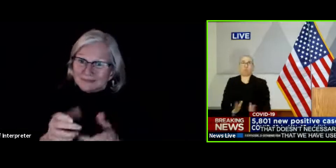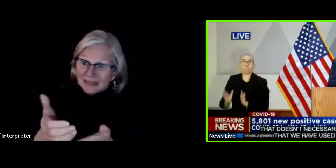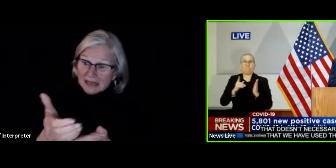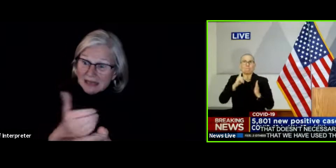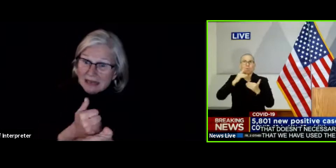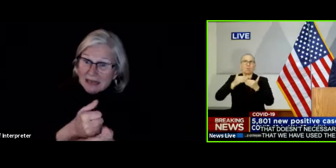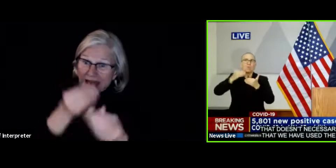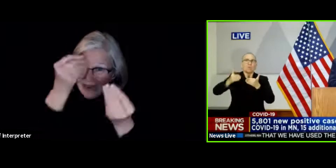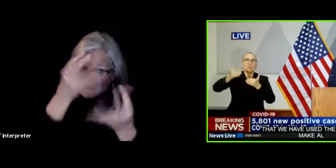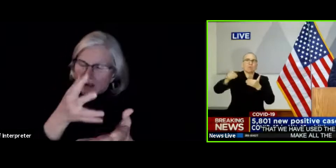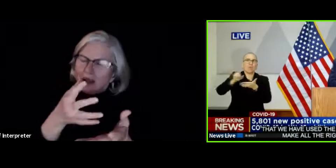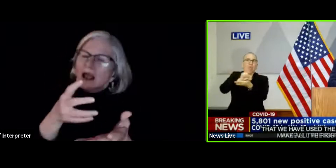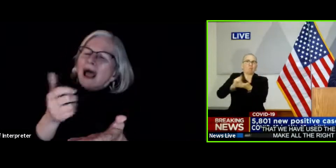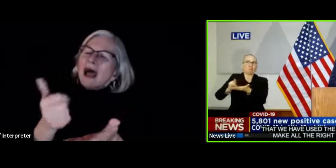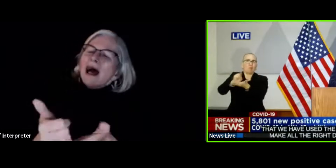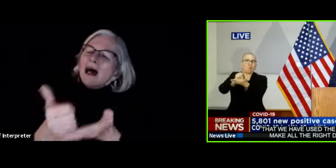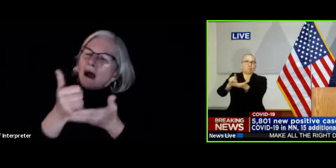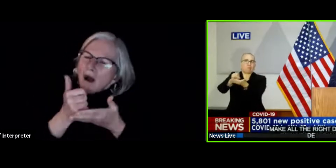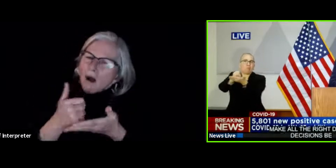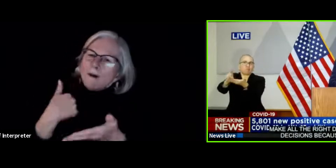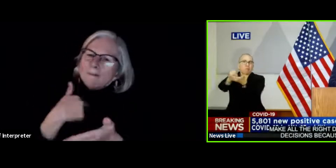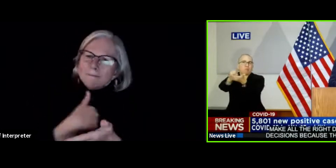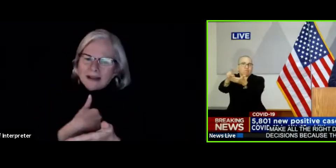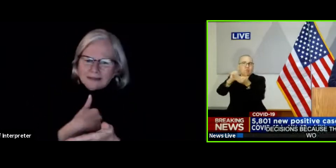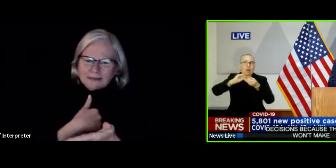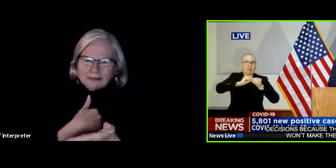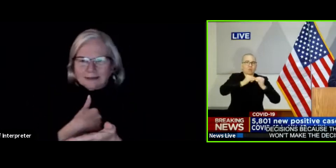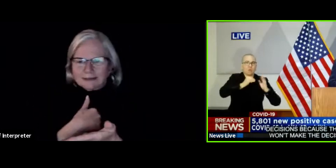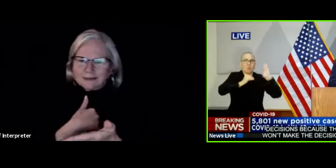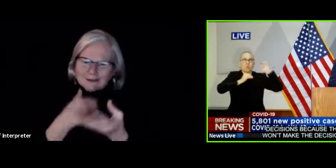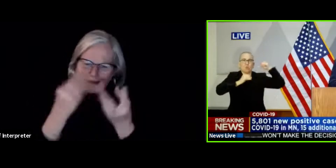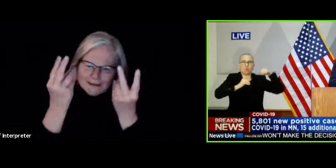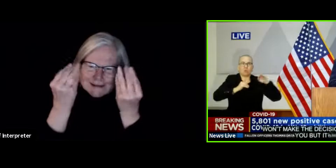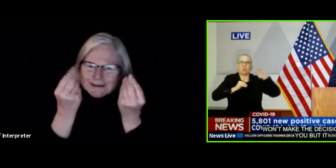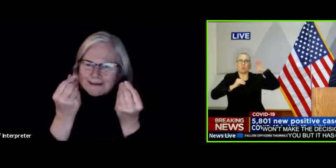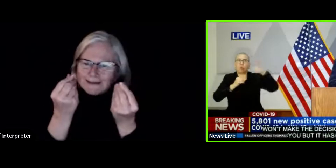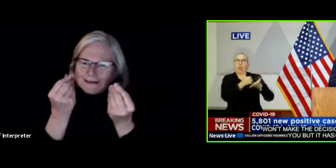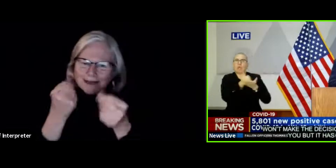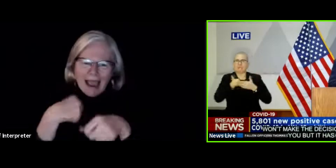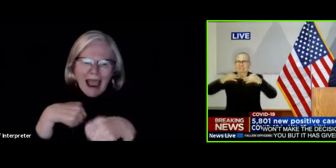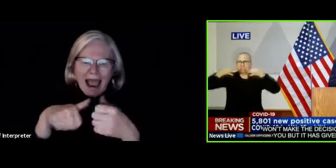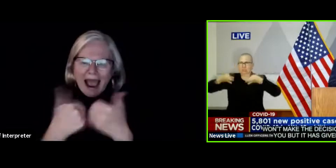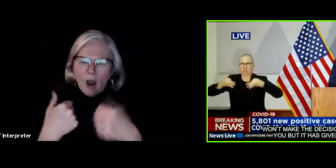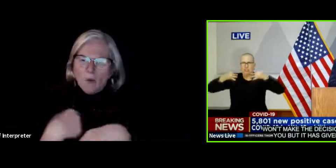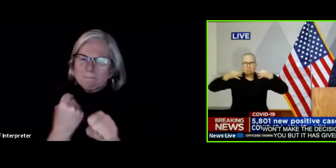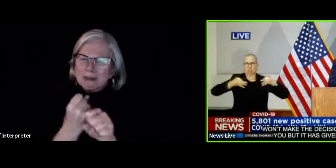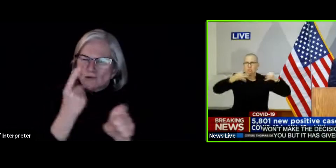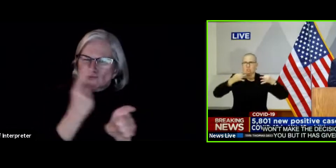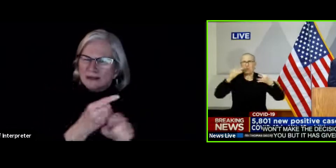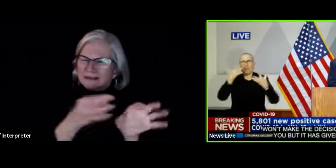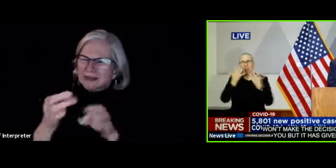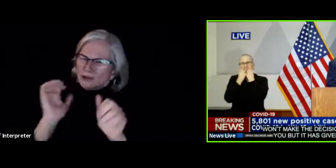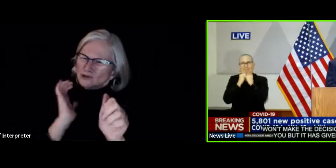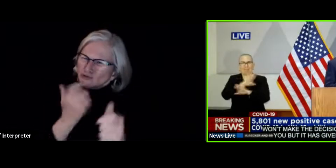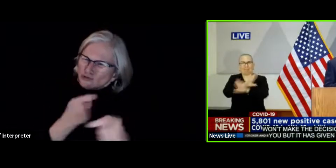USE THAT DATA TO MAKE INFORMED DECISIONS TO SAVE LIVES AND TO PRESERVE THAT HOSPITAL SPACE. AND SO WITH THAT, COMMISSIONER